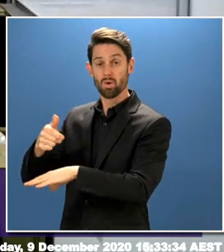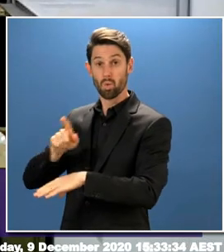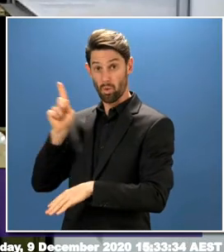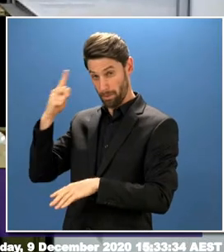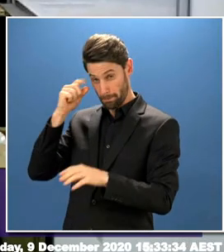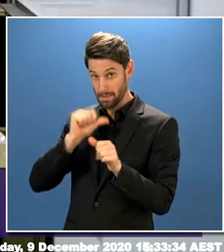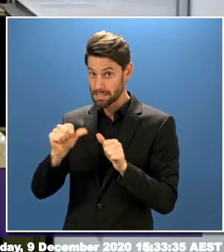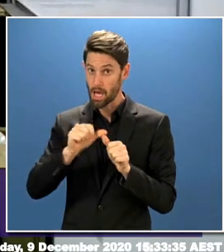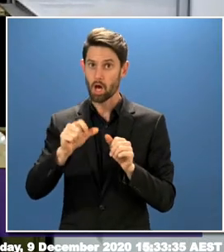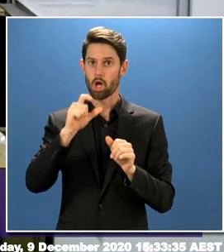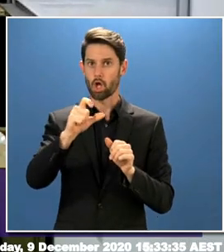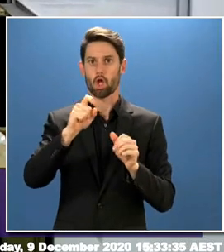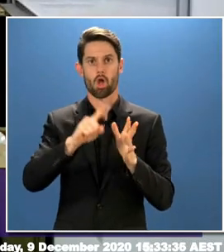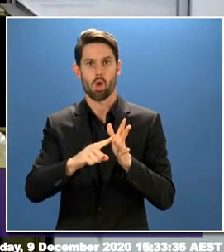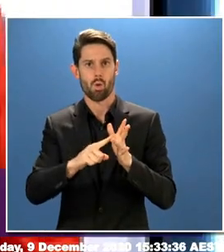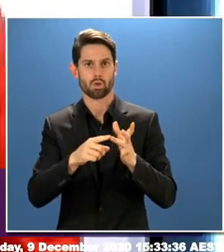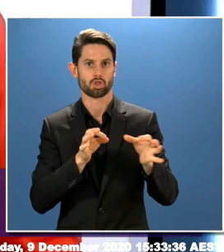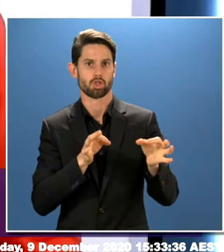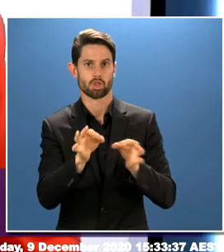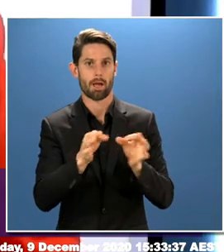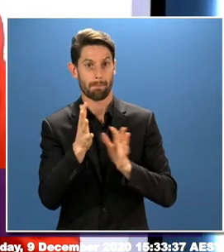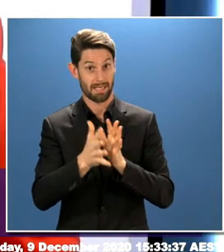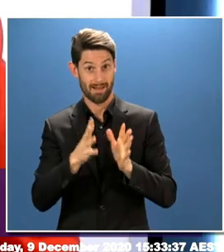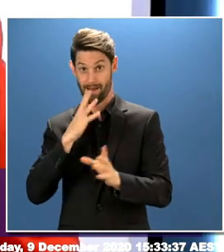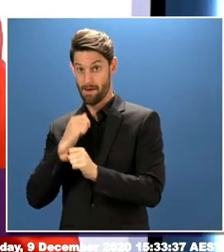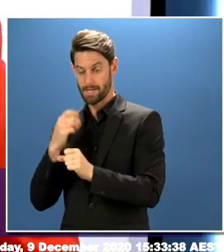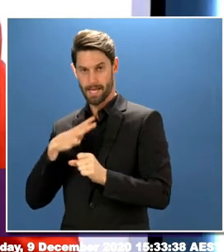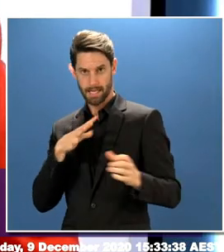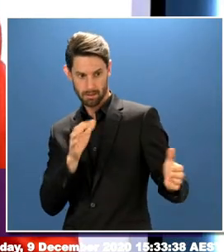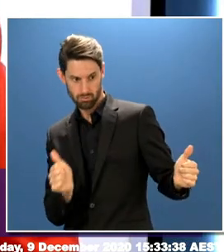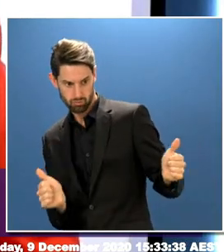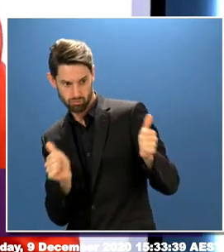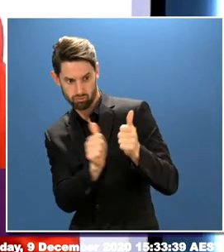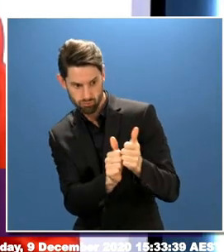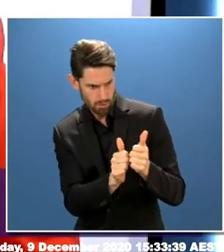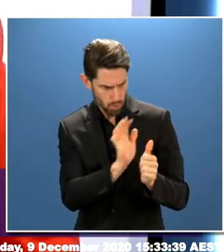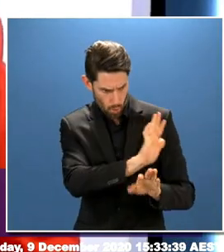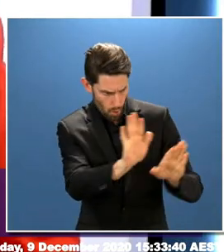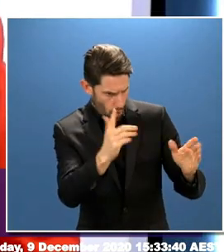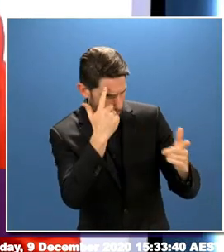And to take inclusive strategies that really try to break down some of the stigmas,